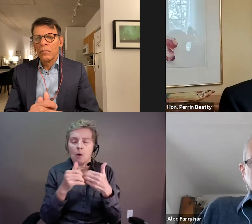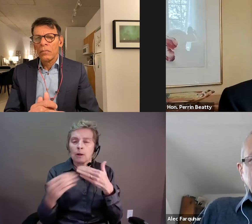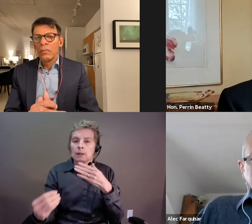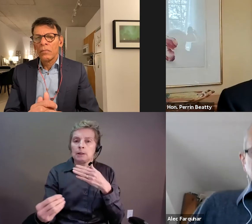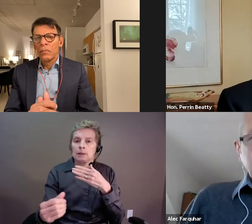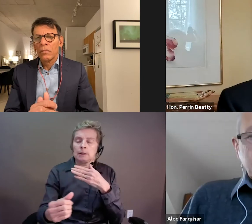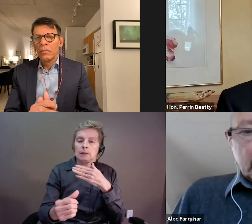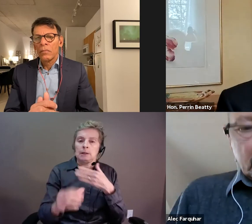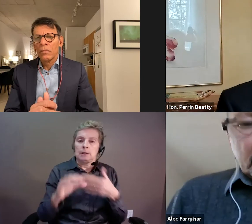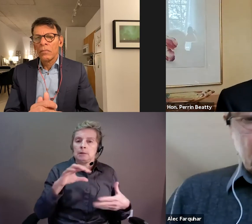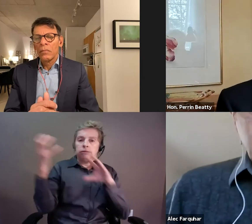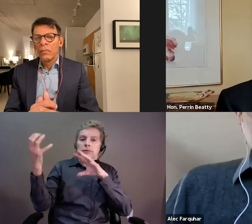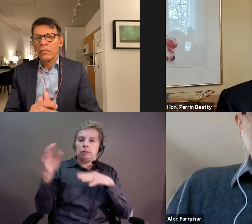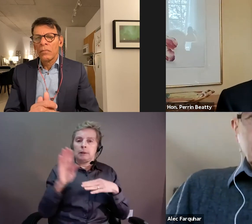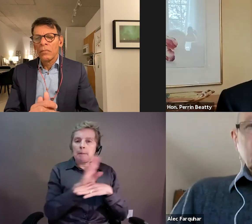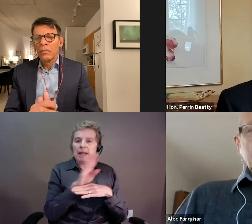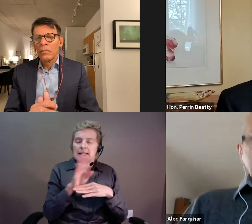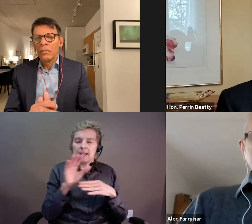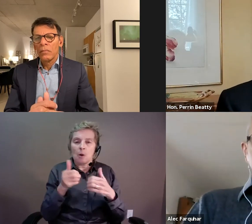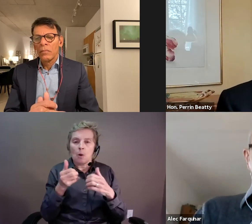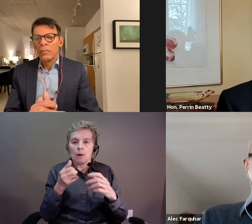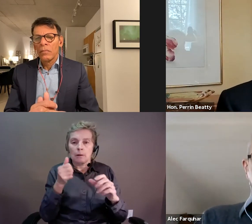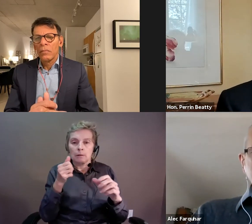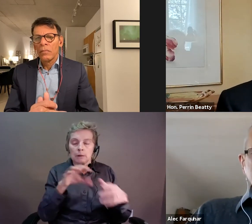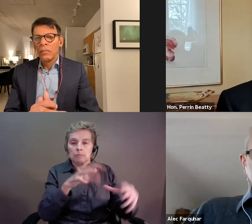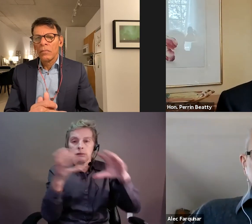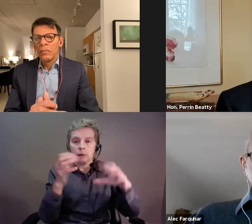where the workers and where there are opportunities here that we can build upon.